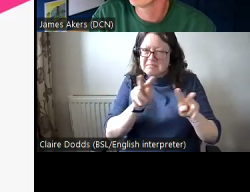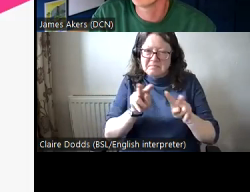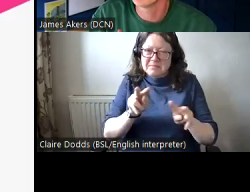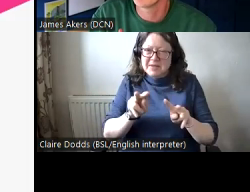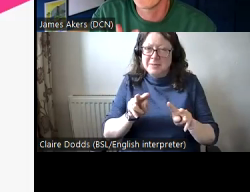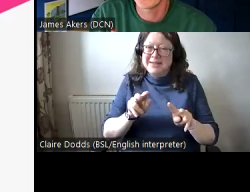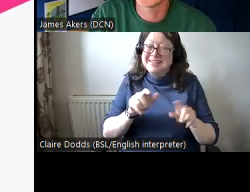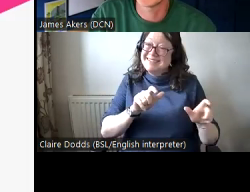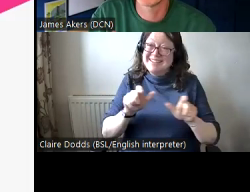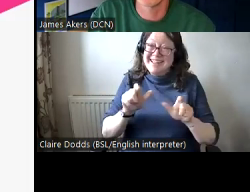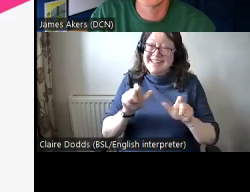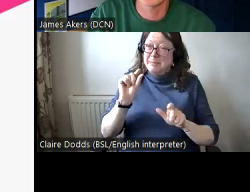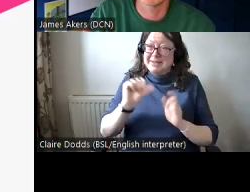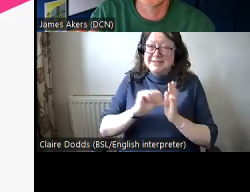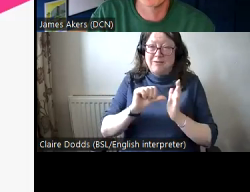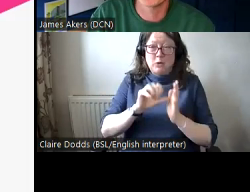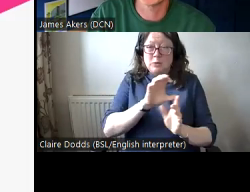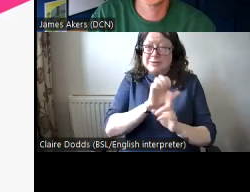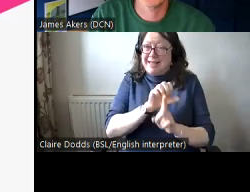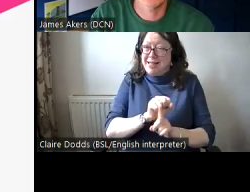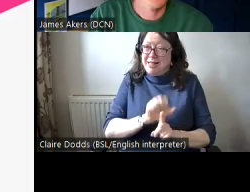in the Google Analytics 4 reporting itself.